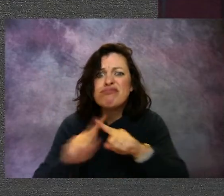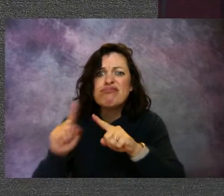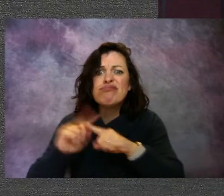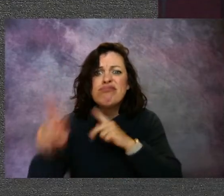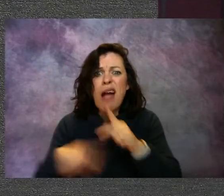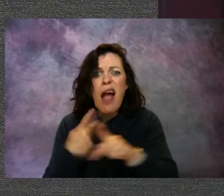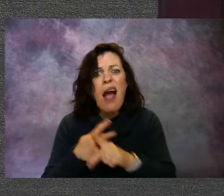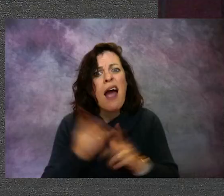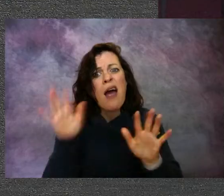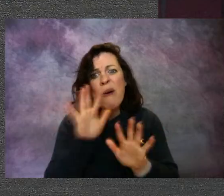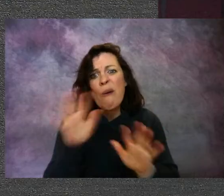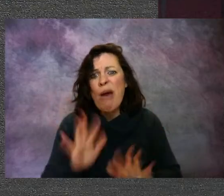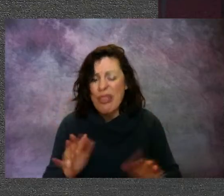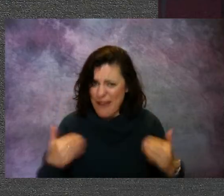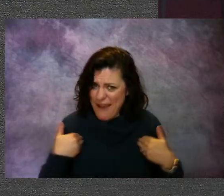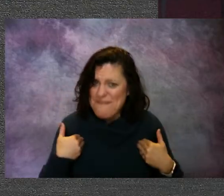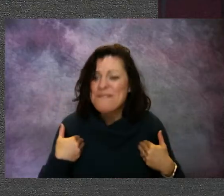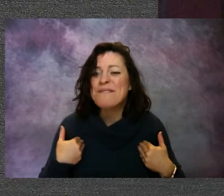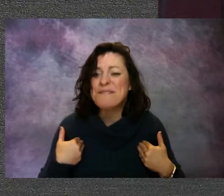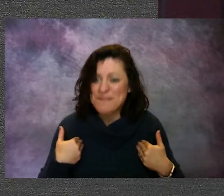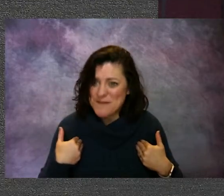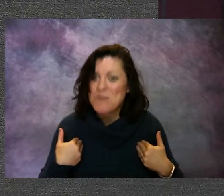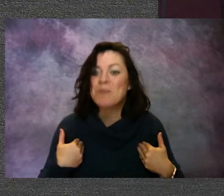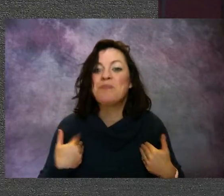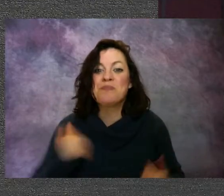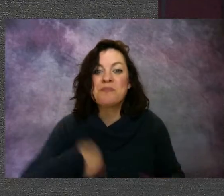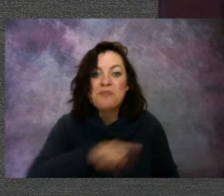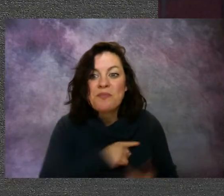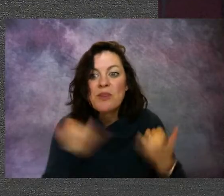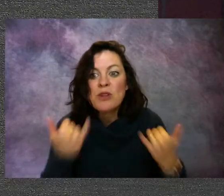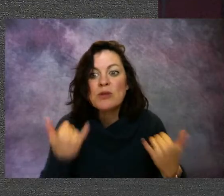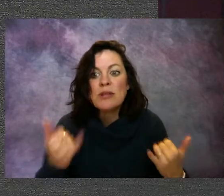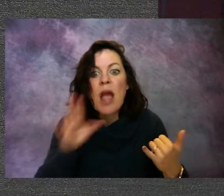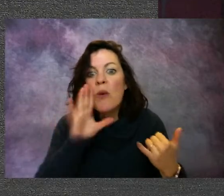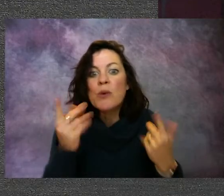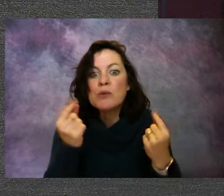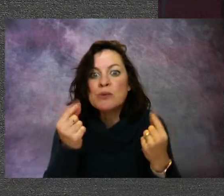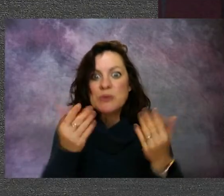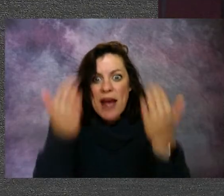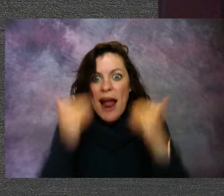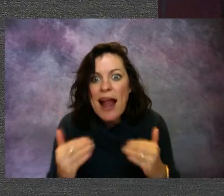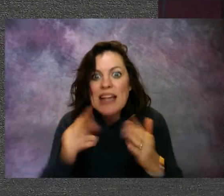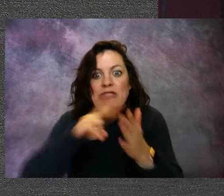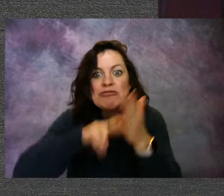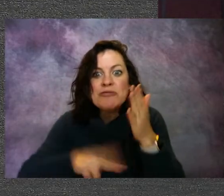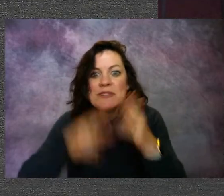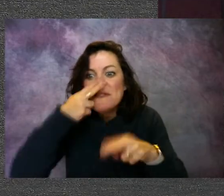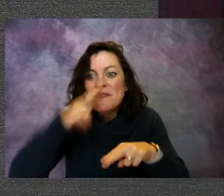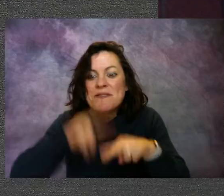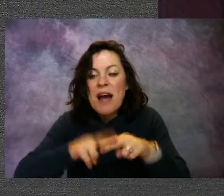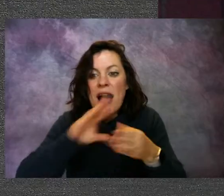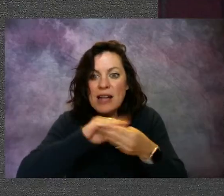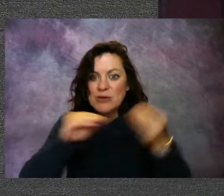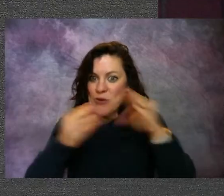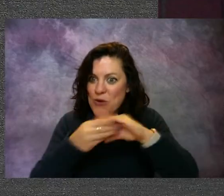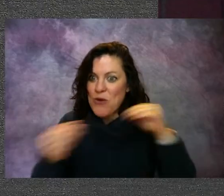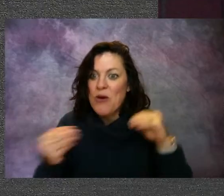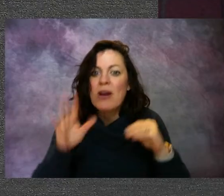So, we are going to read a fun story today. Now, this story is a super fun one because it's all about the weather,